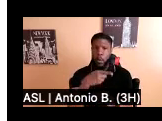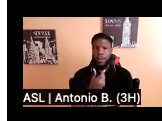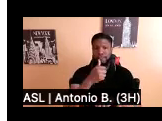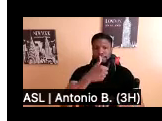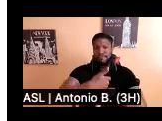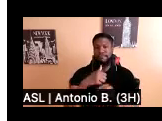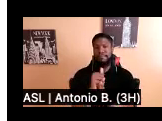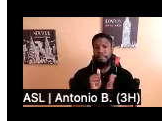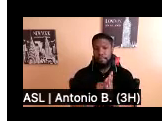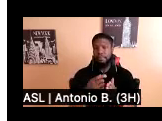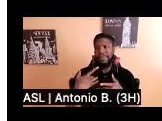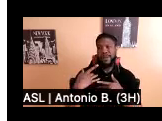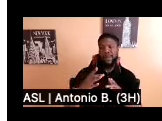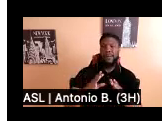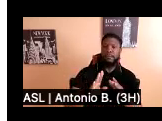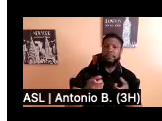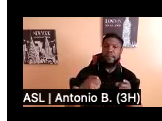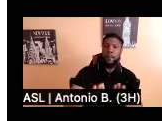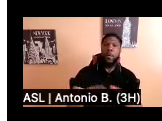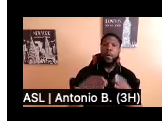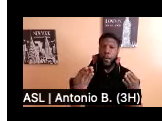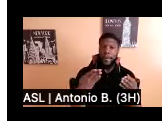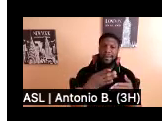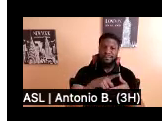Session setting comments could happen at any point in the process, and they were